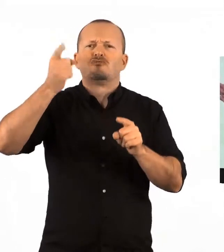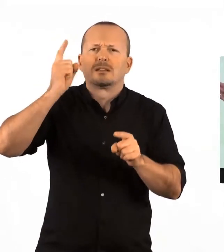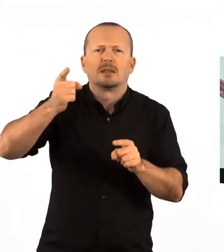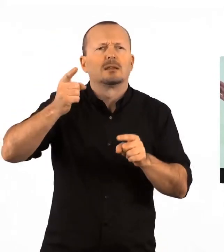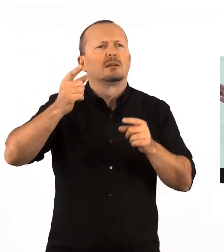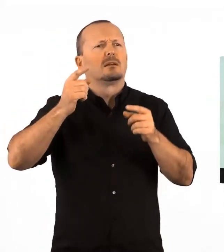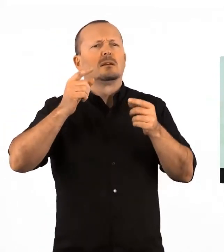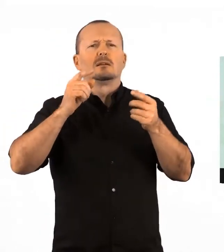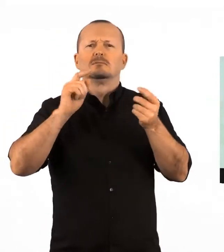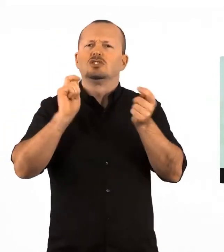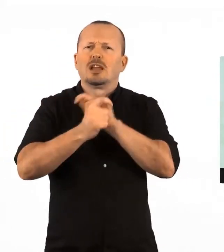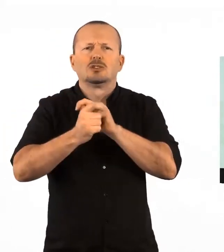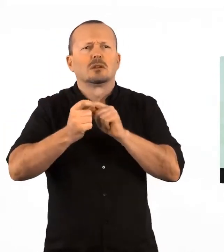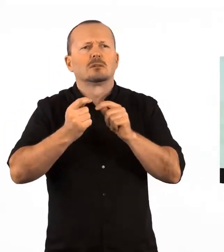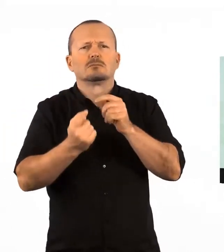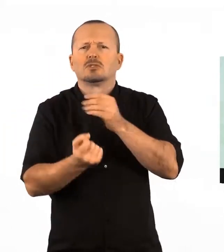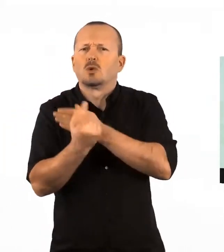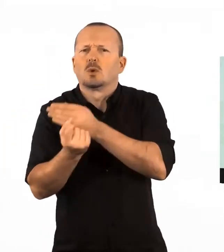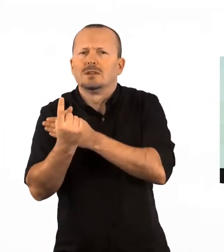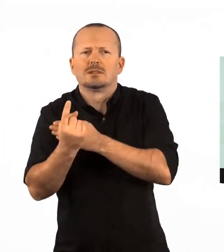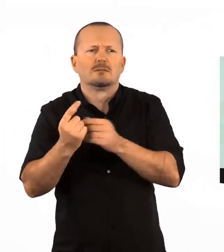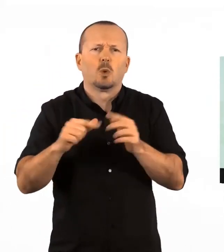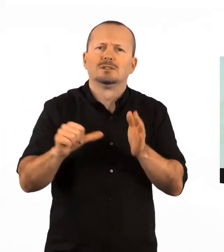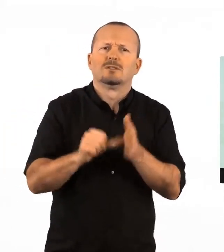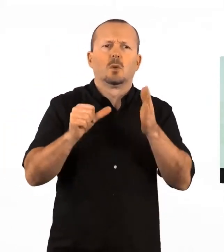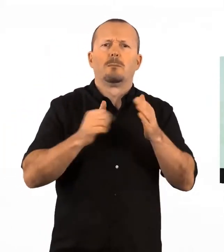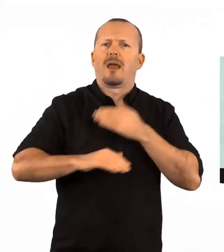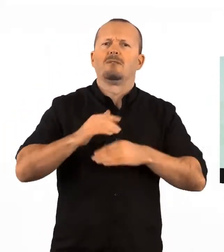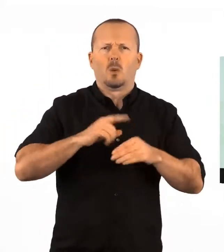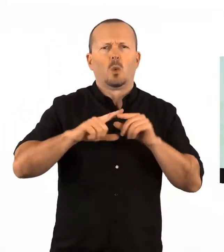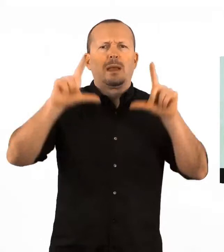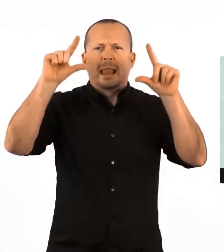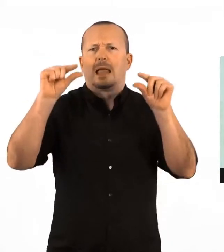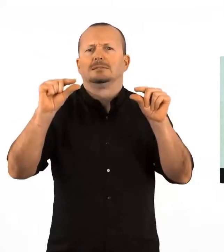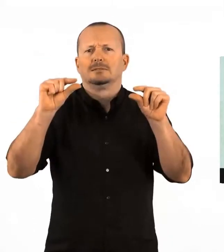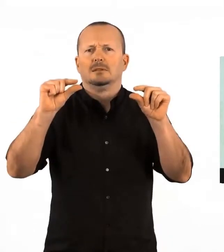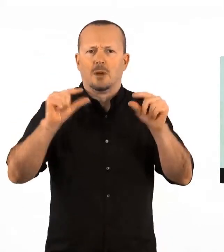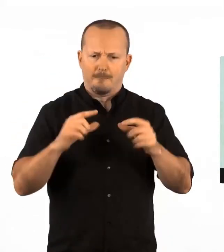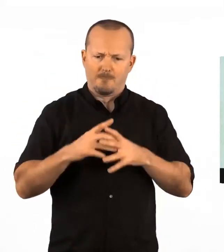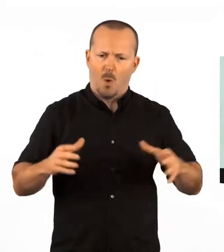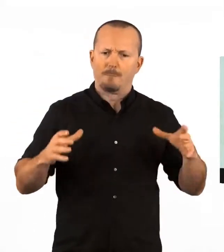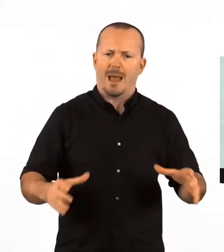the pyramid so often where we talk about consequences for challenging behaviour. There will be less